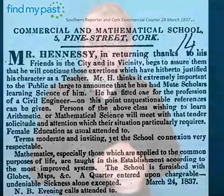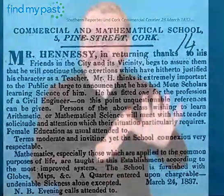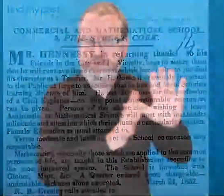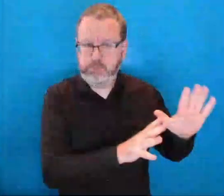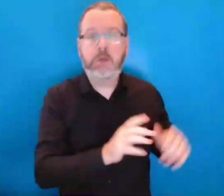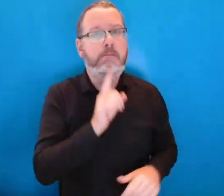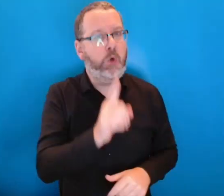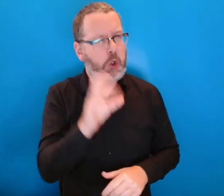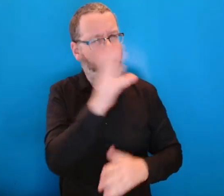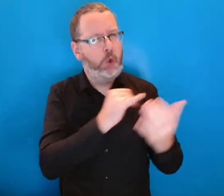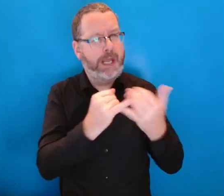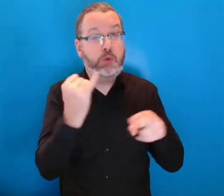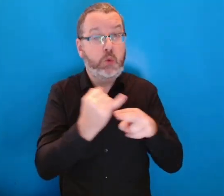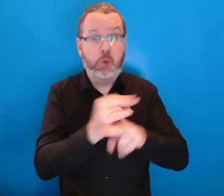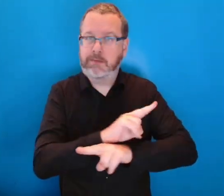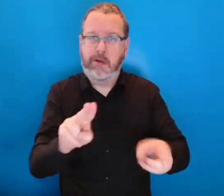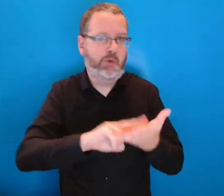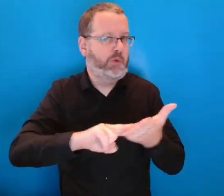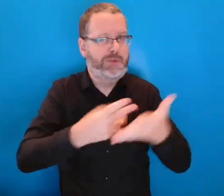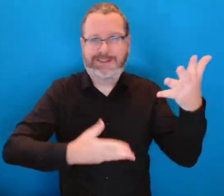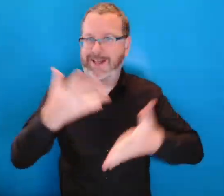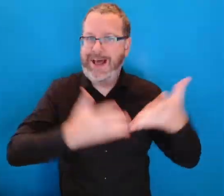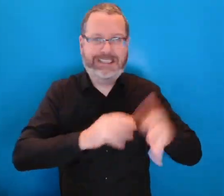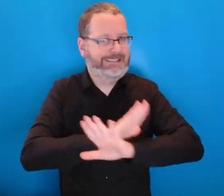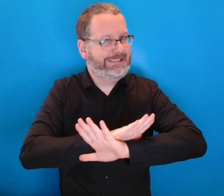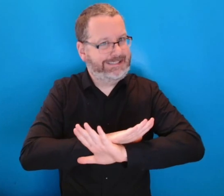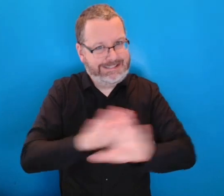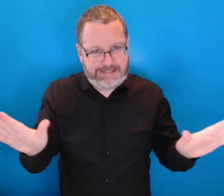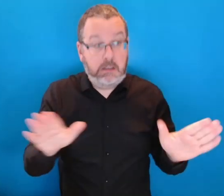Significantly though, the school did not seem to use sign language;